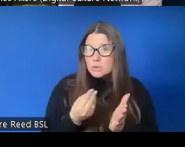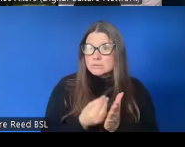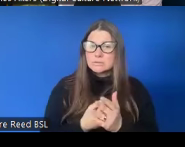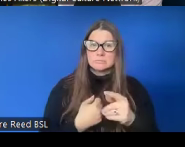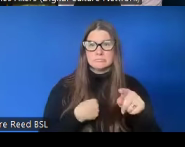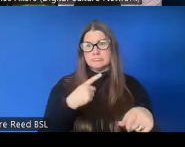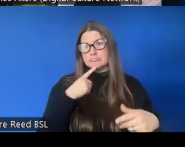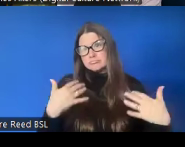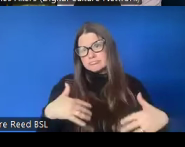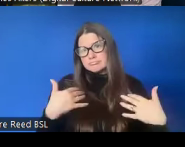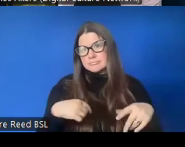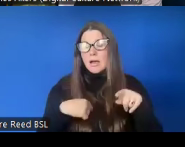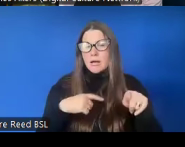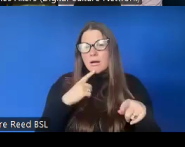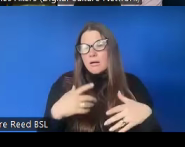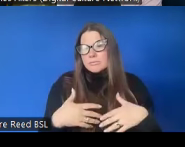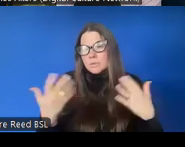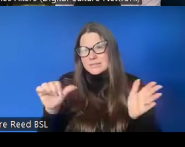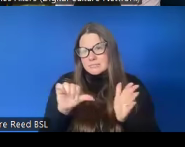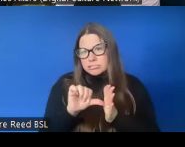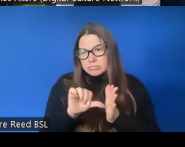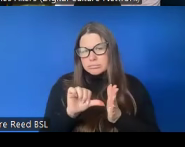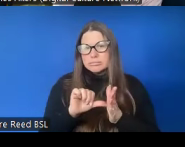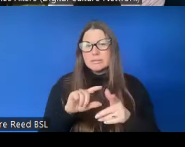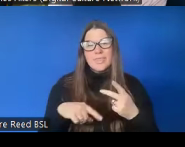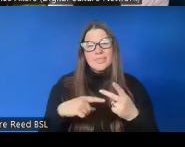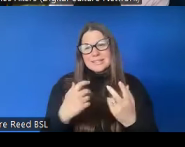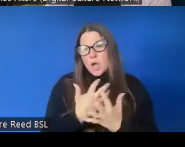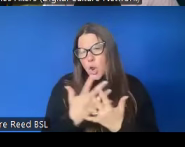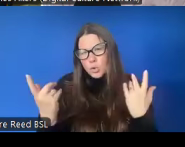Yes, it's hard, and it's a lot of things to think about, but I'd highly recommend doing it.